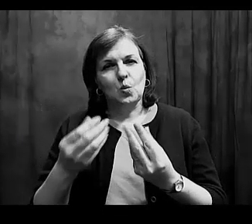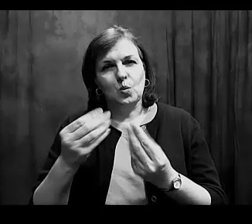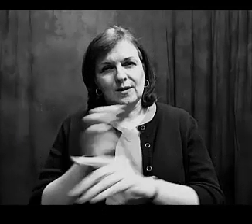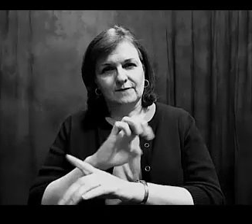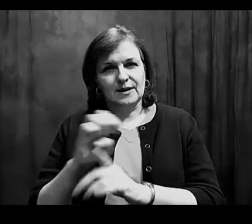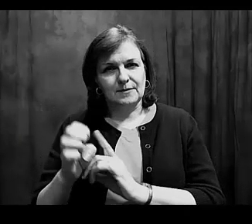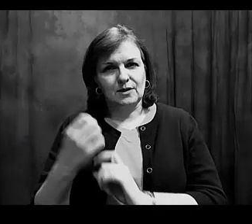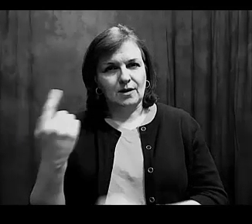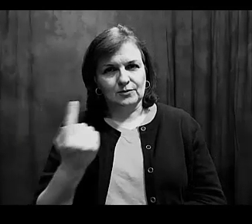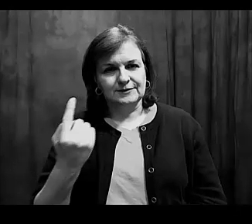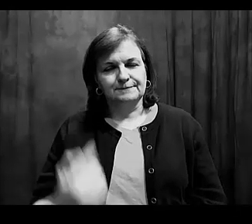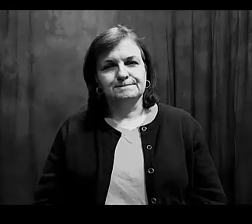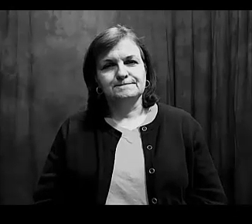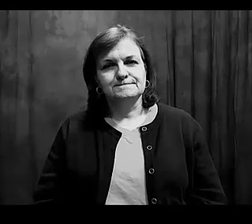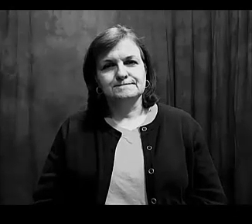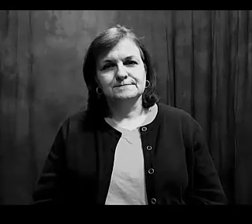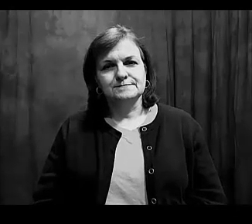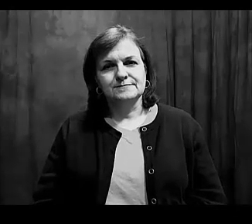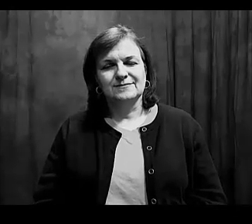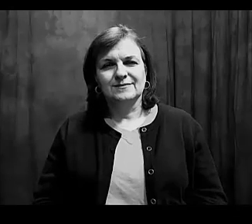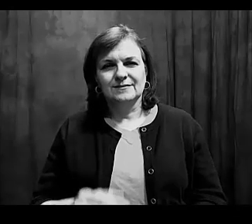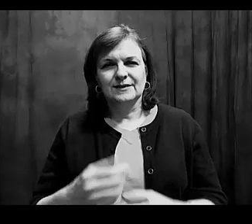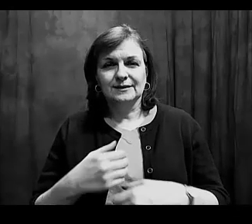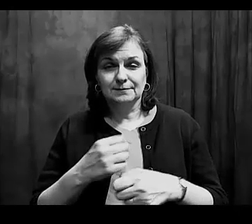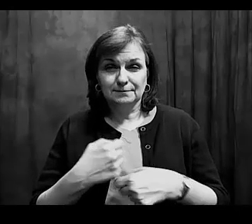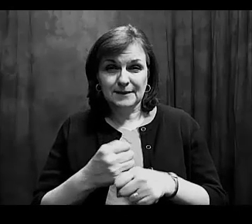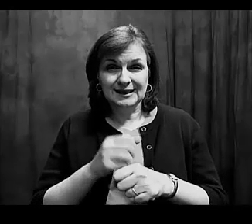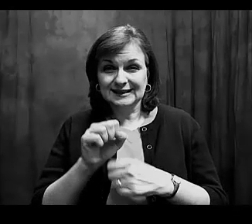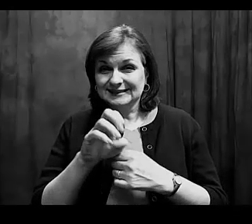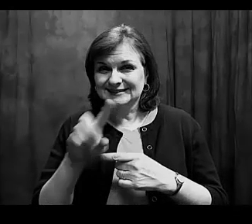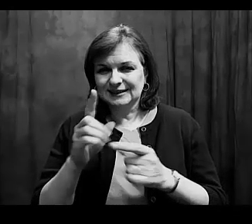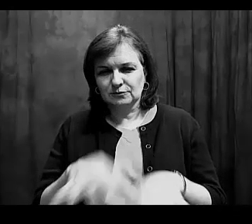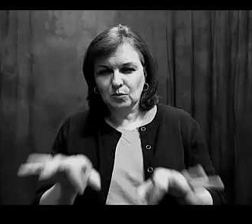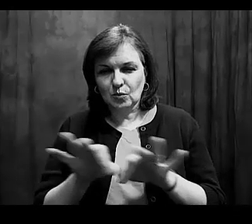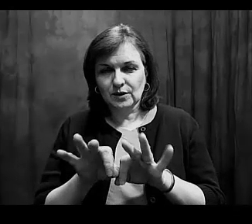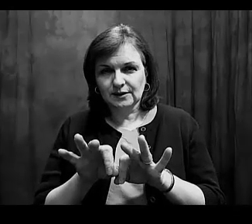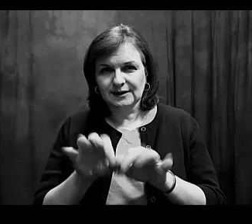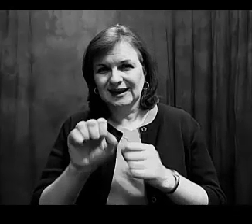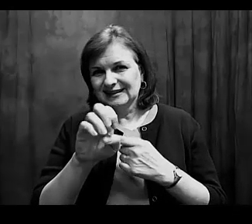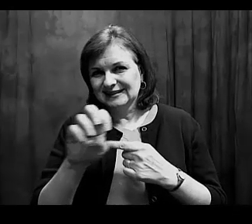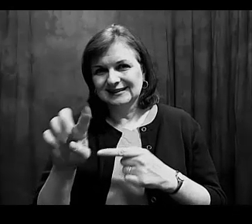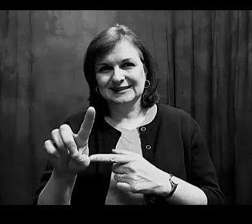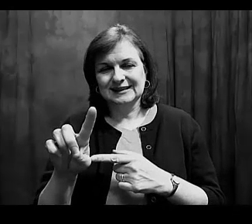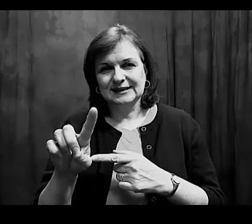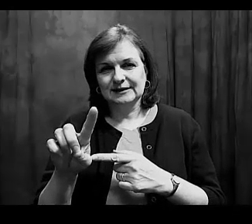this generation of the seed is critical -- the seed allows for a protective